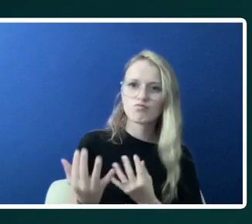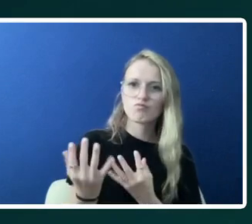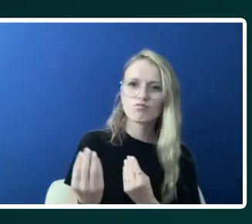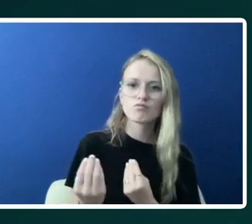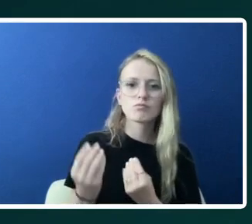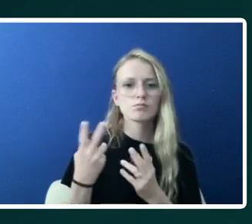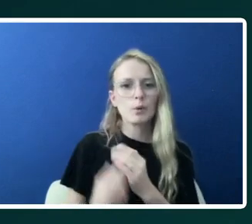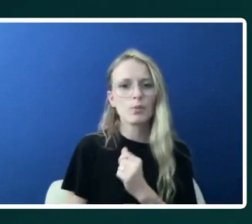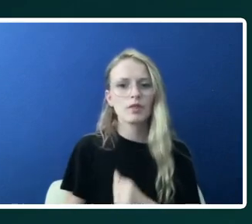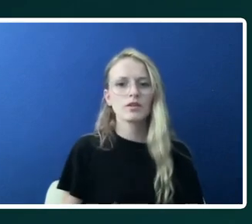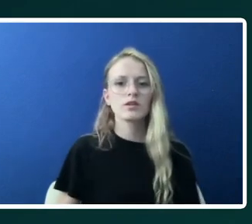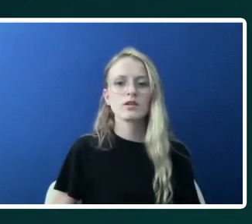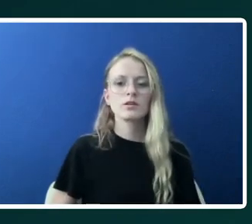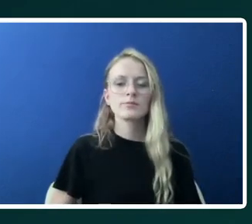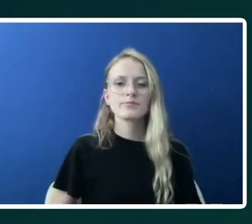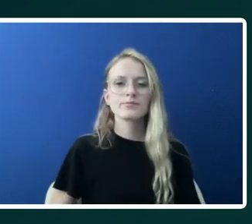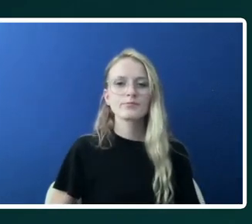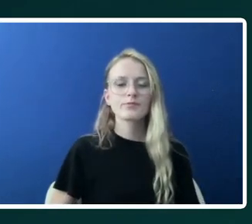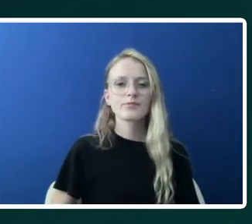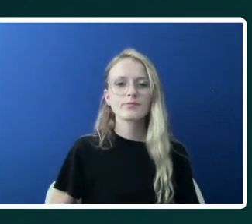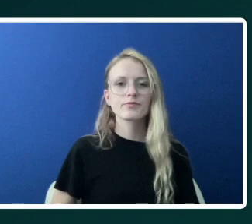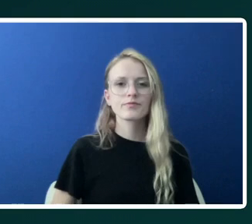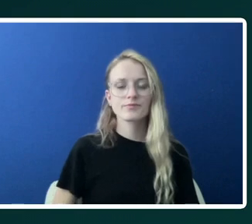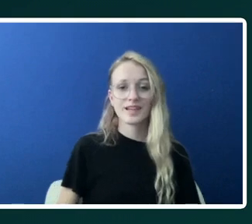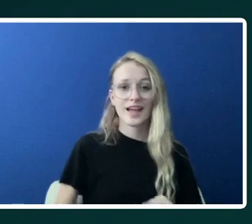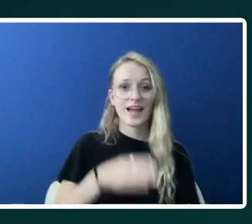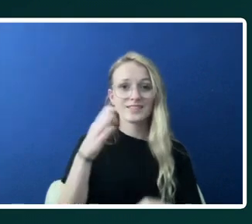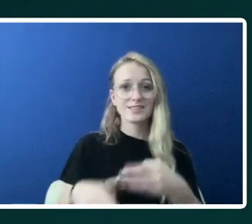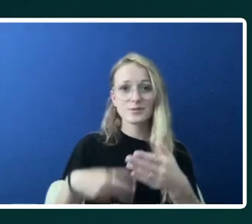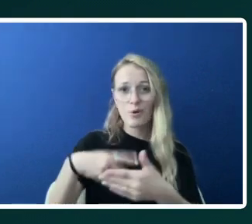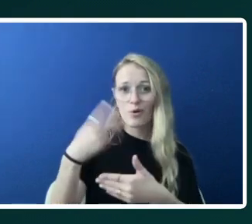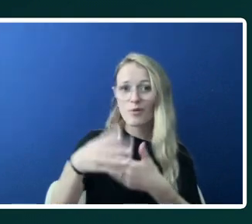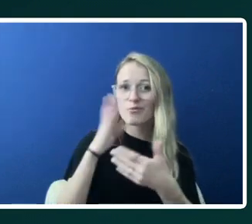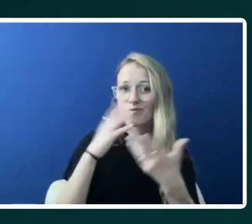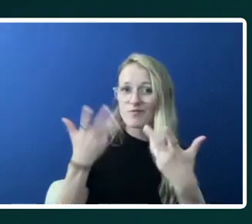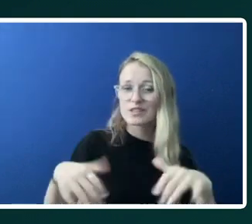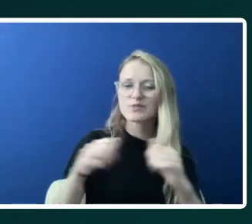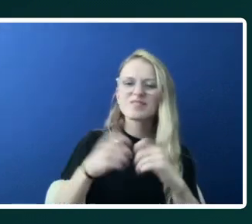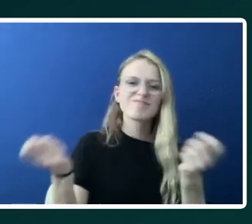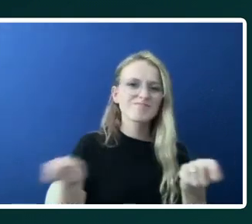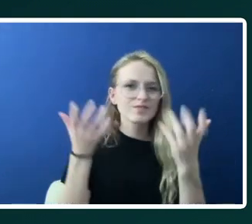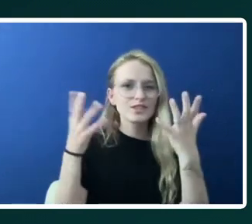Finally, the program concludes with a celebration in which the participants -- and sometimes the